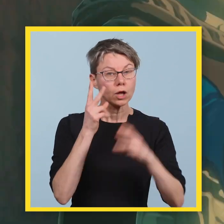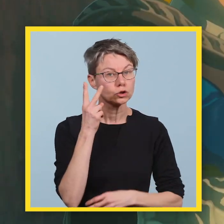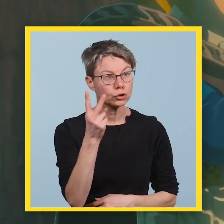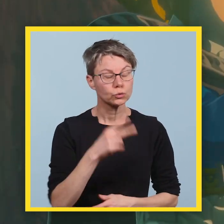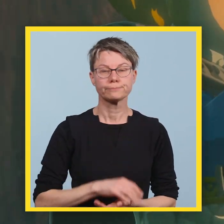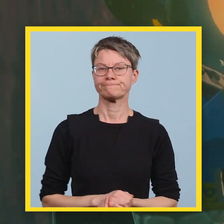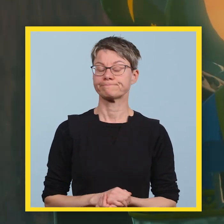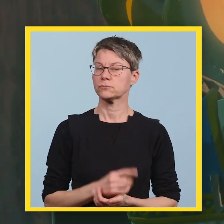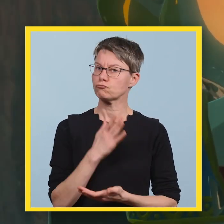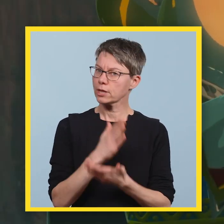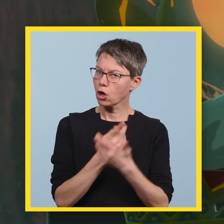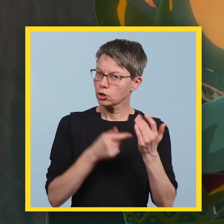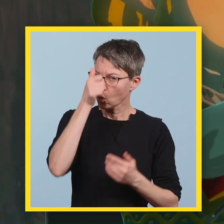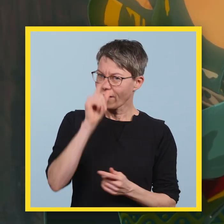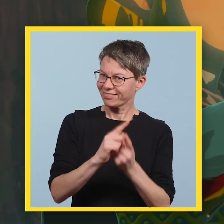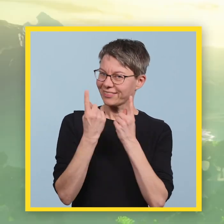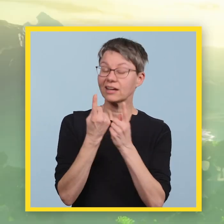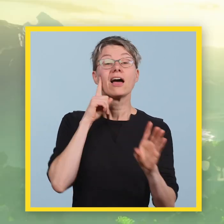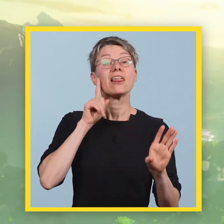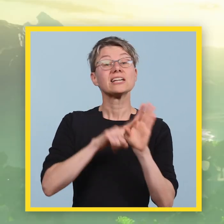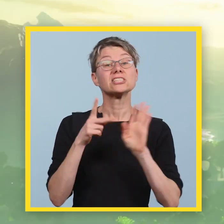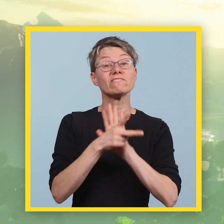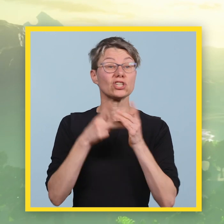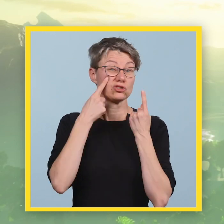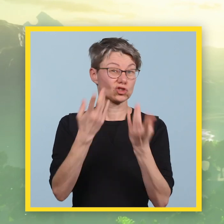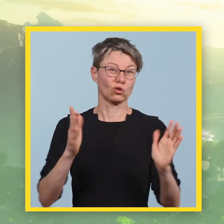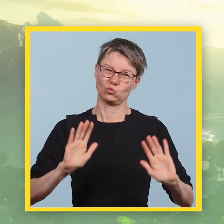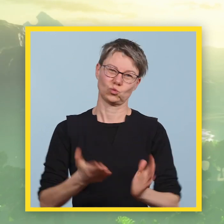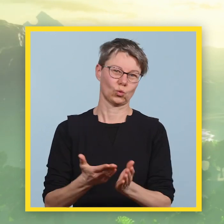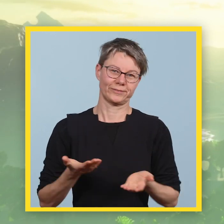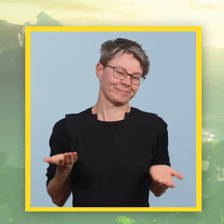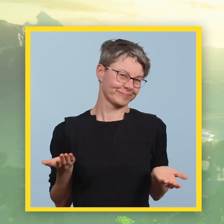All I really know is what we saw in that teaser trailer that came out last year.